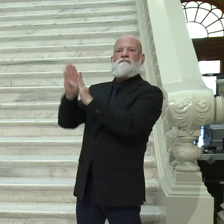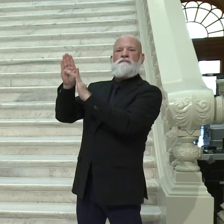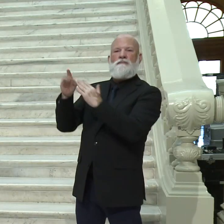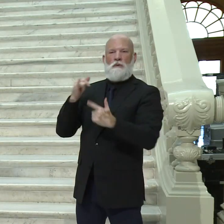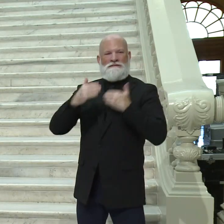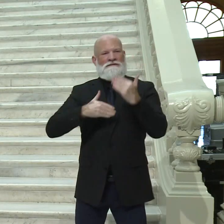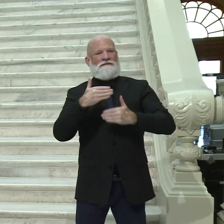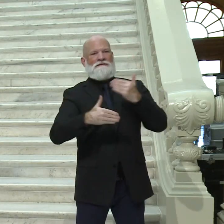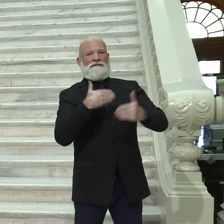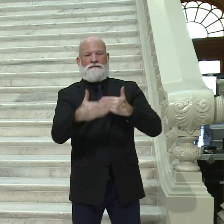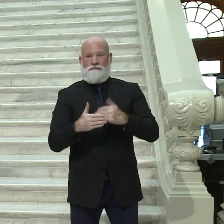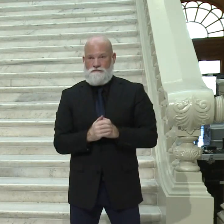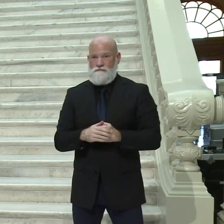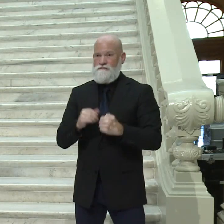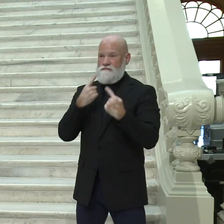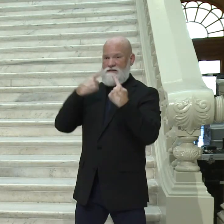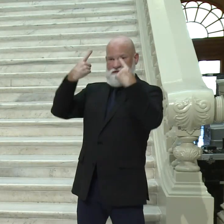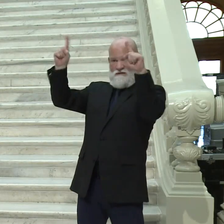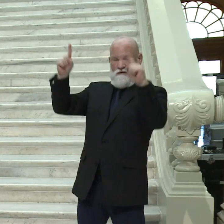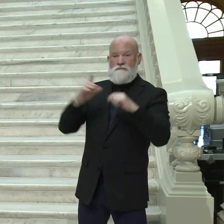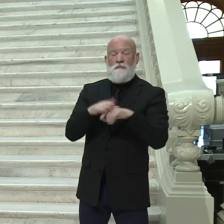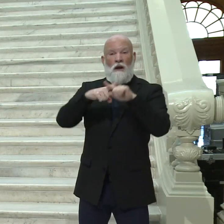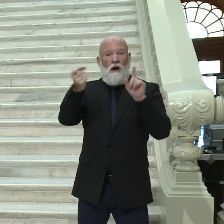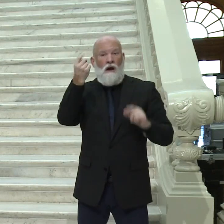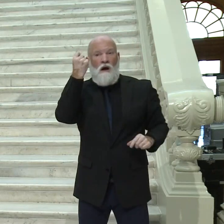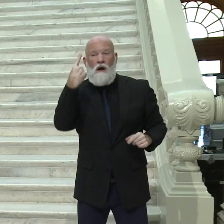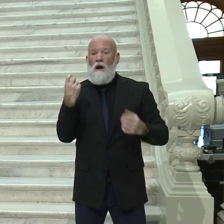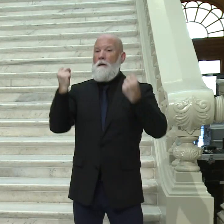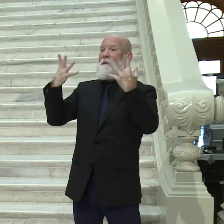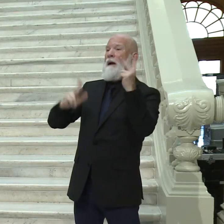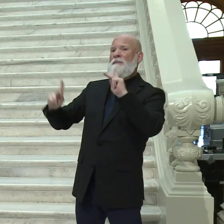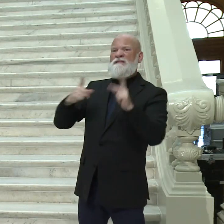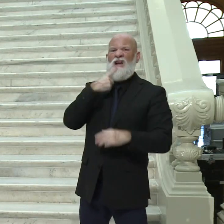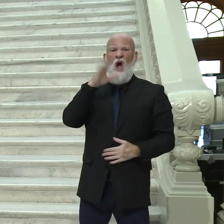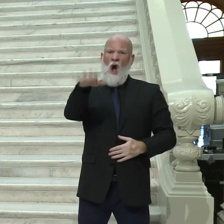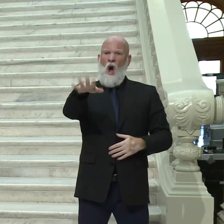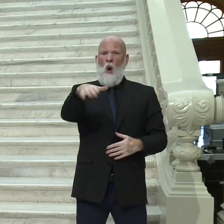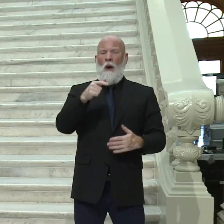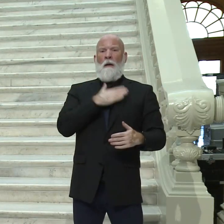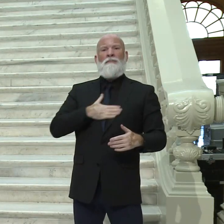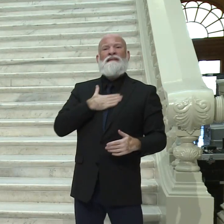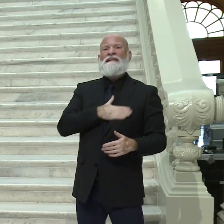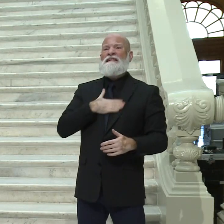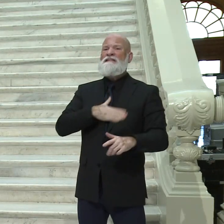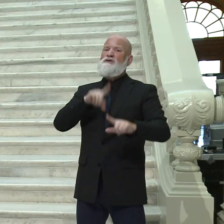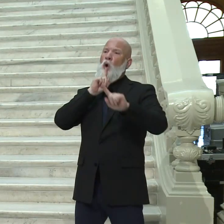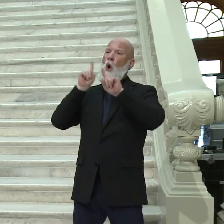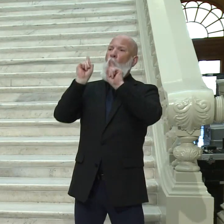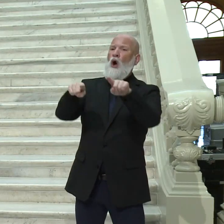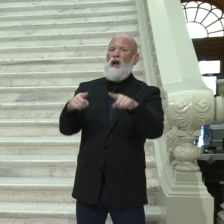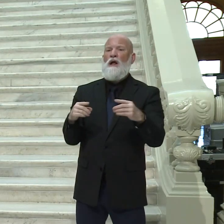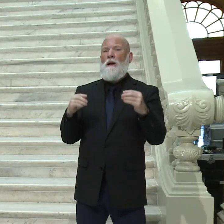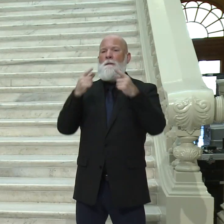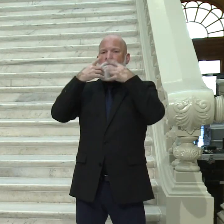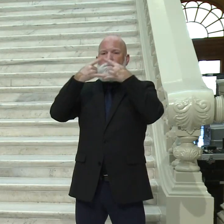AND AND WE AND WE CAN AND WE CAN CONTINUE AND WE CAN CONTINUE TO AND WE CAN CONTINUE TO TAKE AND WE CAN CONTINUE TO TAKE MEASURED AND WE CAN CONTINUE TO TAKE MEASURED STEPS AND WE CAN CONTINUE TO TAKE MEASURED STEPS FORWARD. MEASURED STEPS FORWARD. MEASURED STEPS FORWARD. NOW, MEASURED STEPS FORWARD. NOW, I MEASURED STEPS FORWARD. NOW, I KNOW MEASURED STEPS FORWARD. NOW, I KNOW THAT MEASURED STEPS FORWARD. NOW, I KNOW THAT MANY MEASURED STEPS FORWARD. NOW, I KNOW THAT MANY WELL- NOW, I KNOW THAT MANY WELL- NOW, I KNOW THAT MANY WELL- INTENTIONED NOW, I KNOW THAT MANY WELL- INTENTIONED AND NOW, I KNOW THAT MANY WELL- INTENTIONED AND WELL-INFORMED